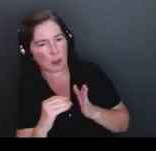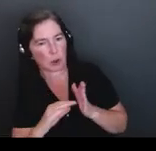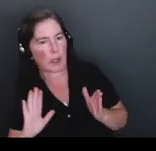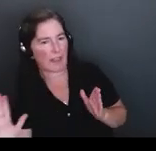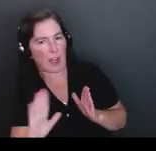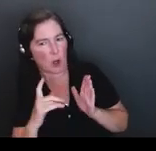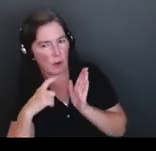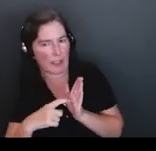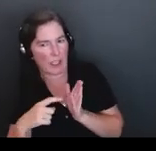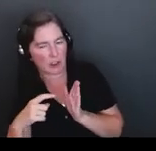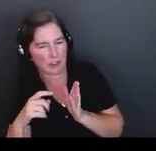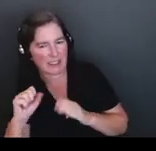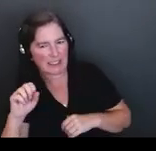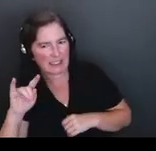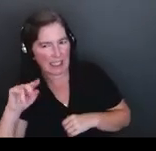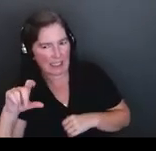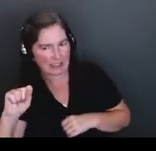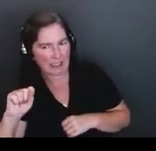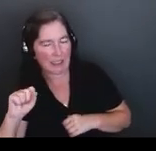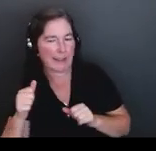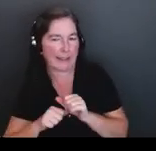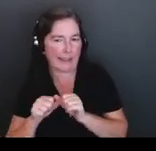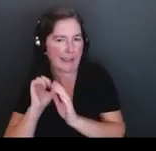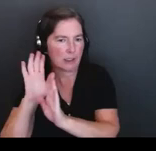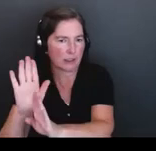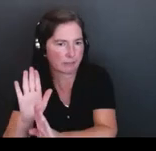Personal notifications. Some of these, a lot of people always ask do students get e-mailed or how do they know when I talk to them?